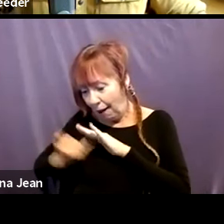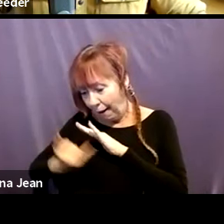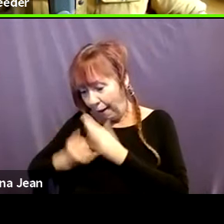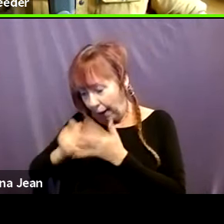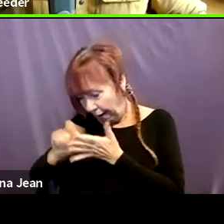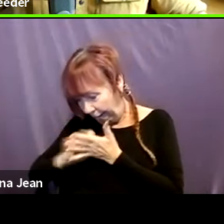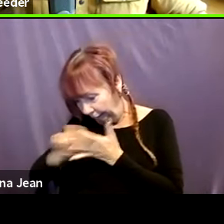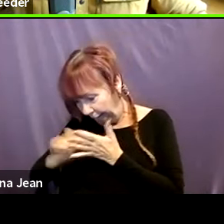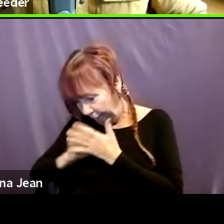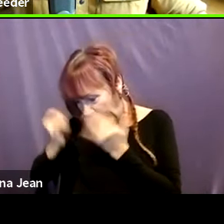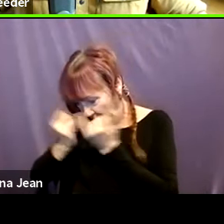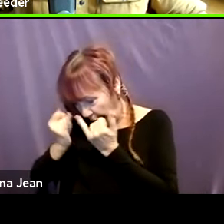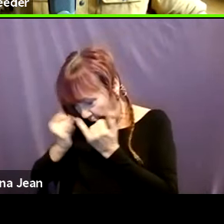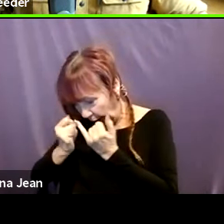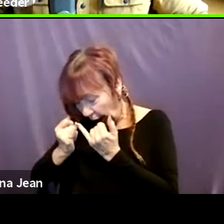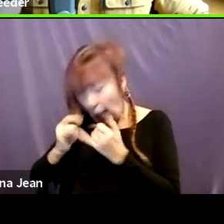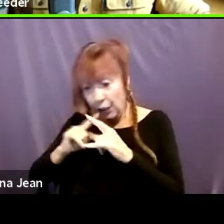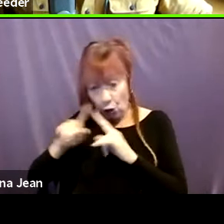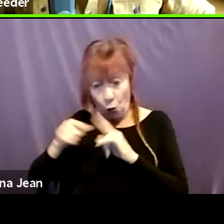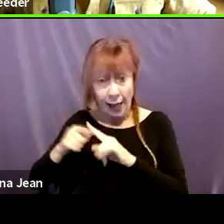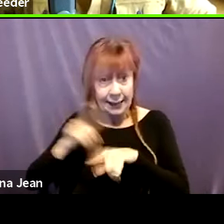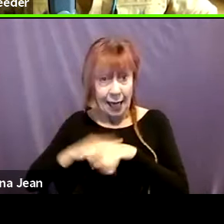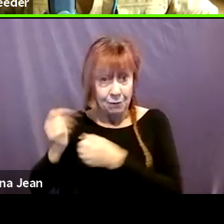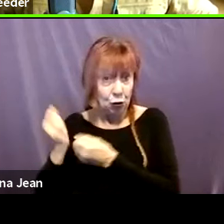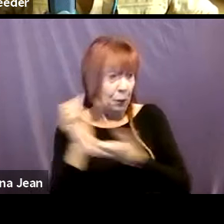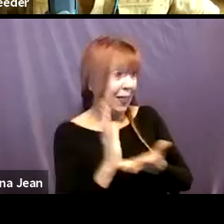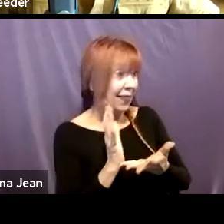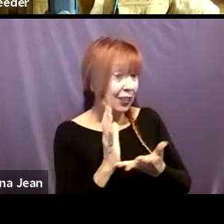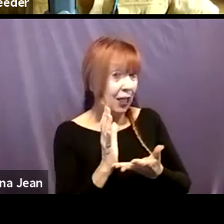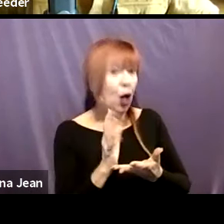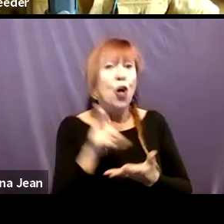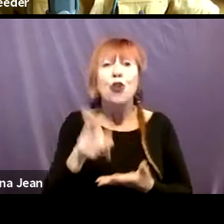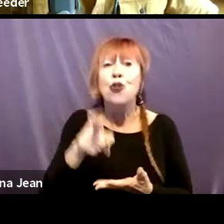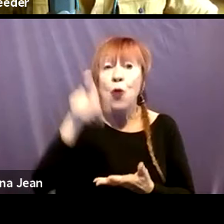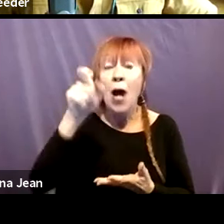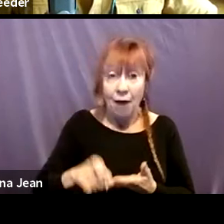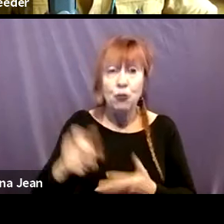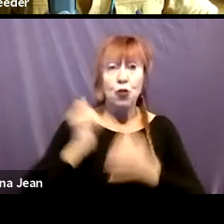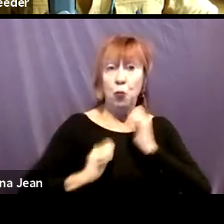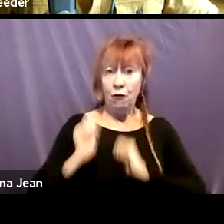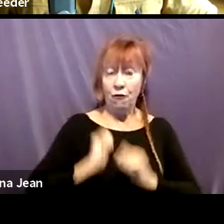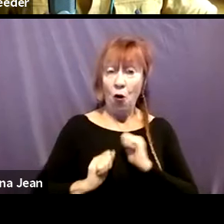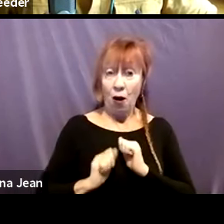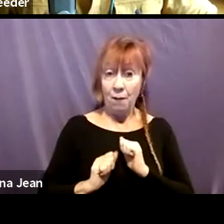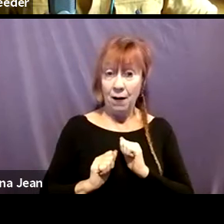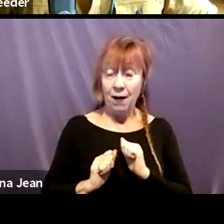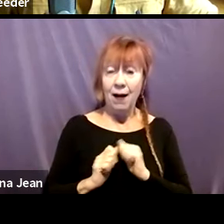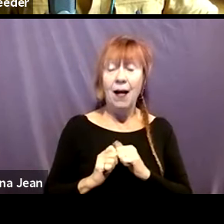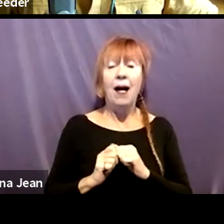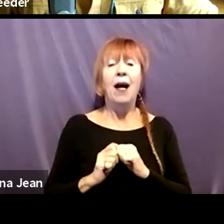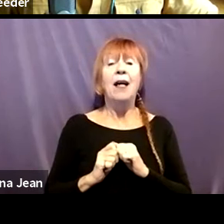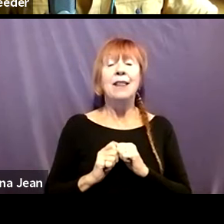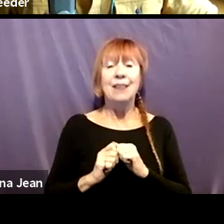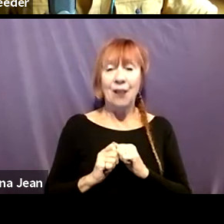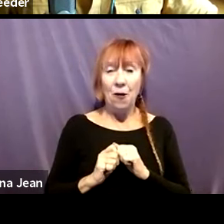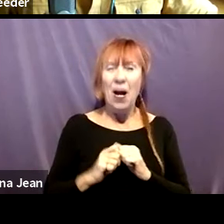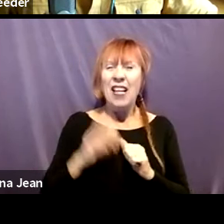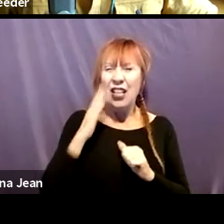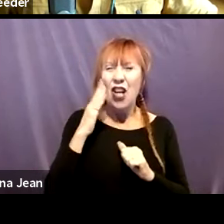but when it's time to pitch, it's time to perform. And so I think it was Kenneth Burke, the dramatist, who said, "We wear many roles throughout the day".